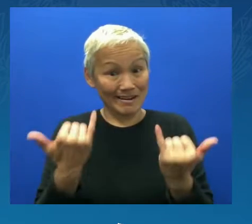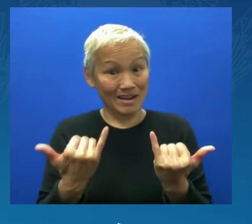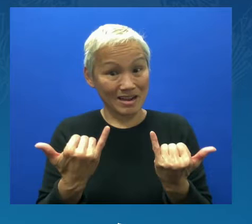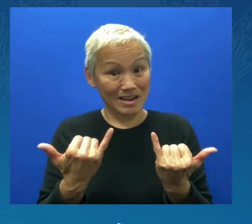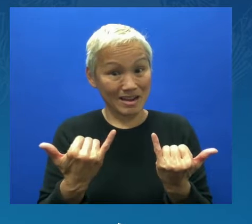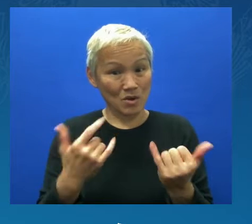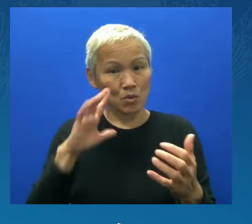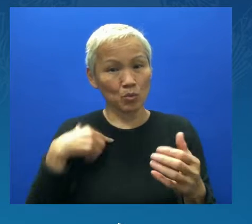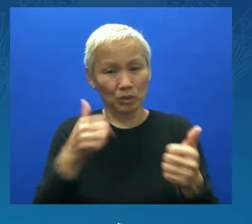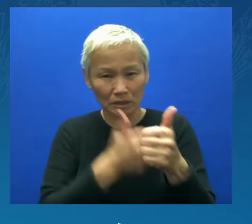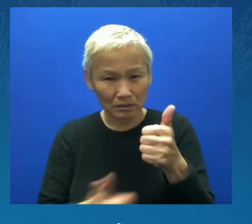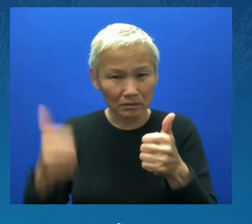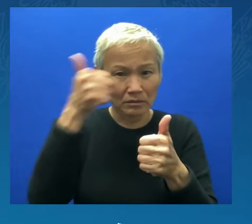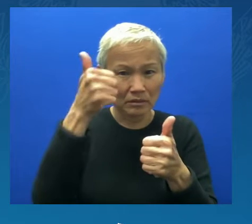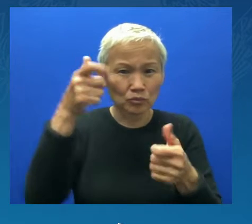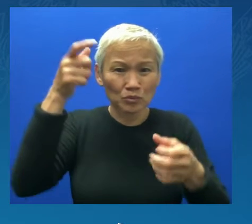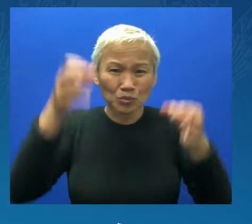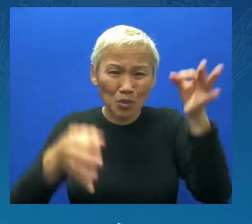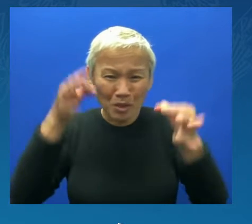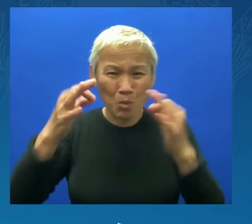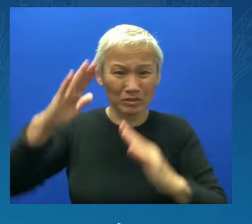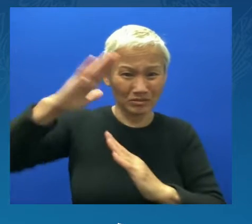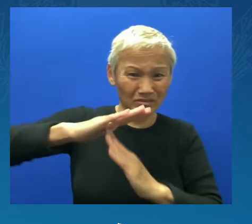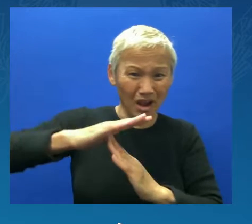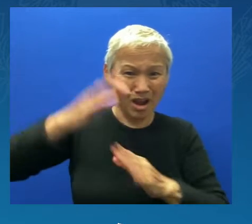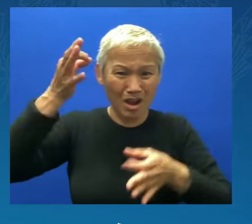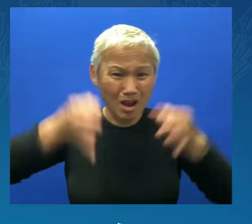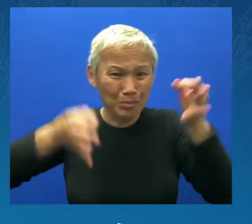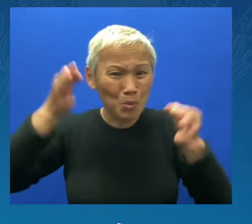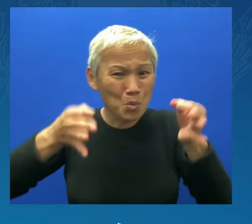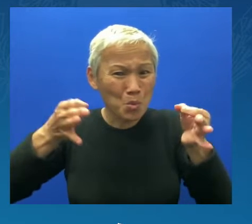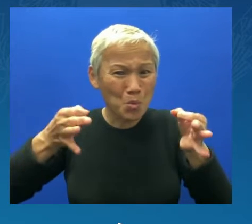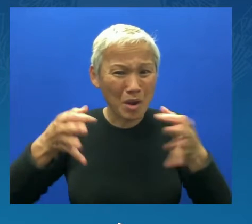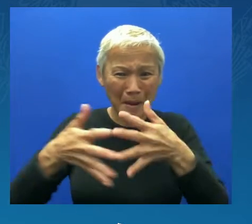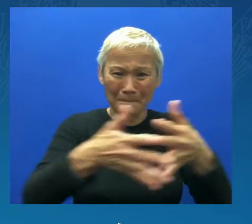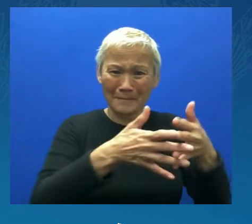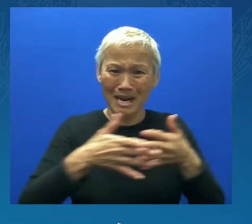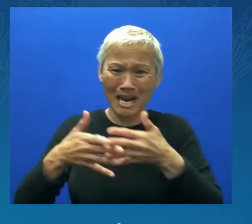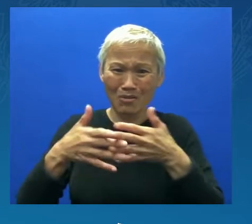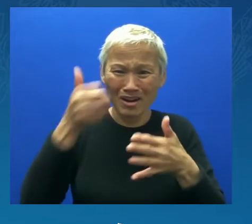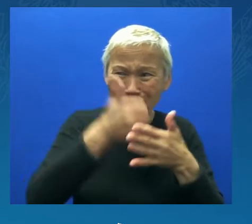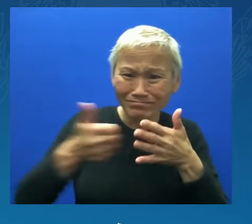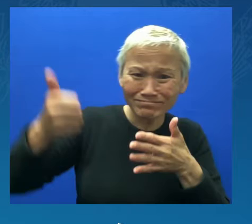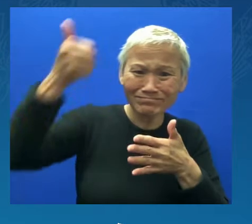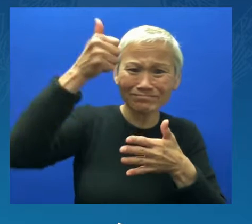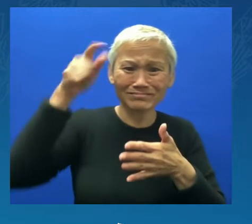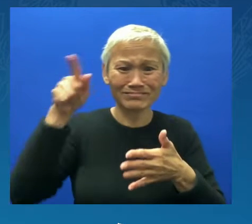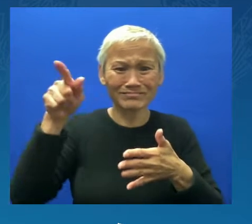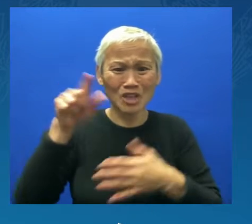think about this -- the highest court in our land, the United States Supreme Court,